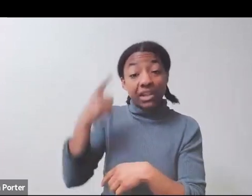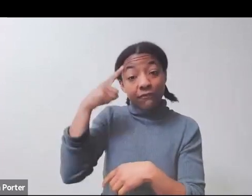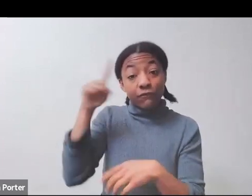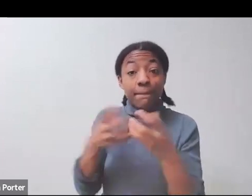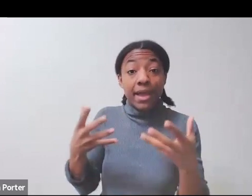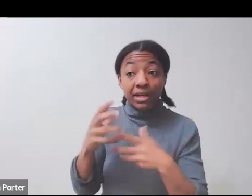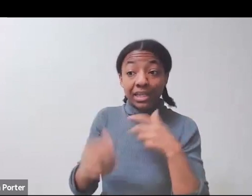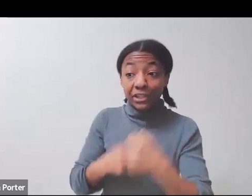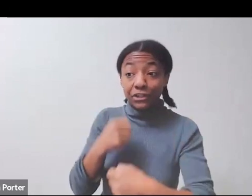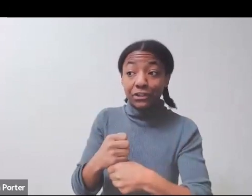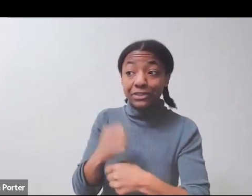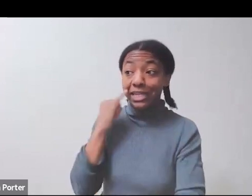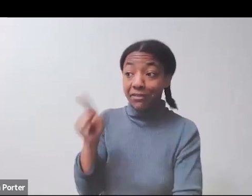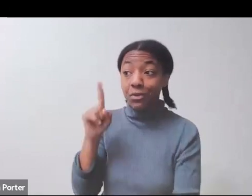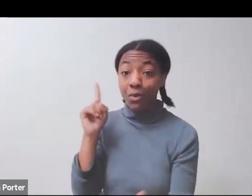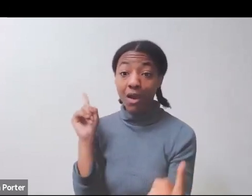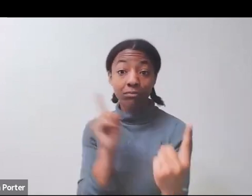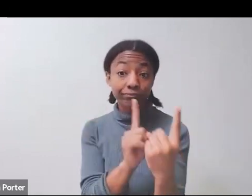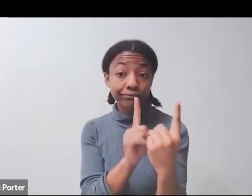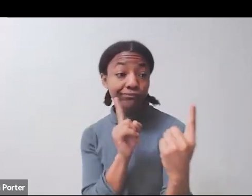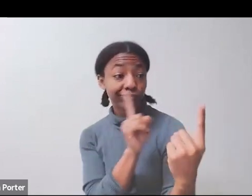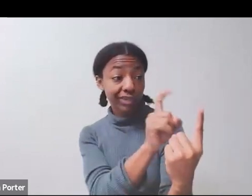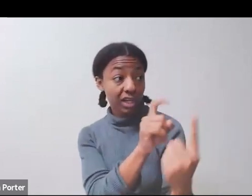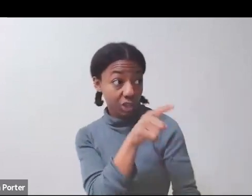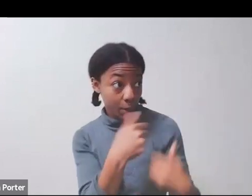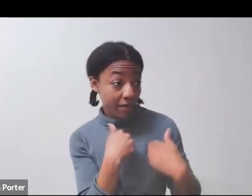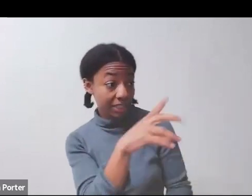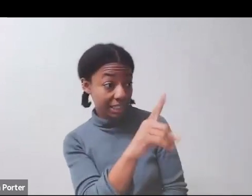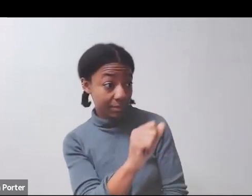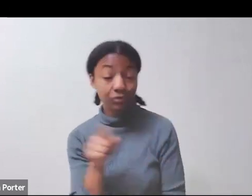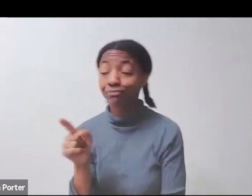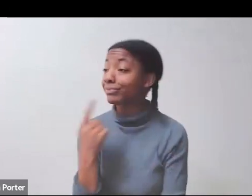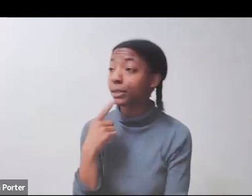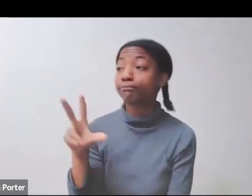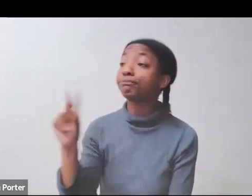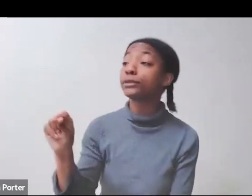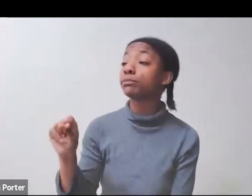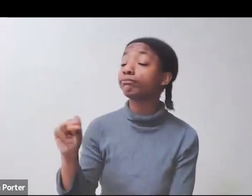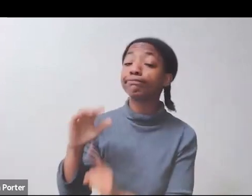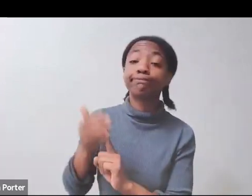Those questions would have caught it because she knows that she has difficulty walking. At the same time, if you look at those questions,